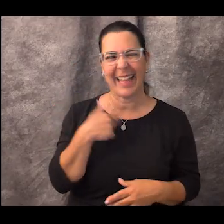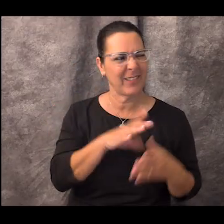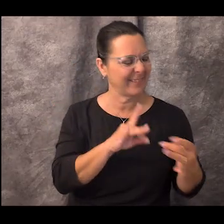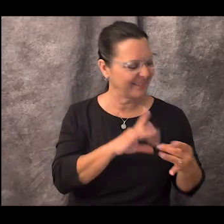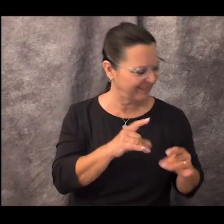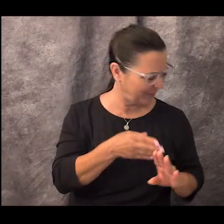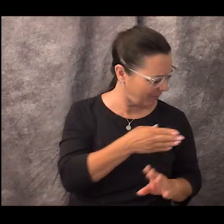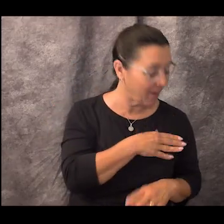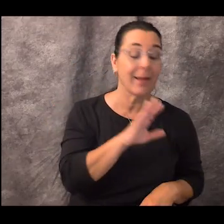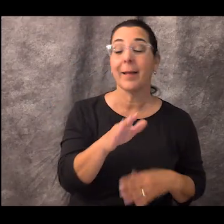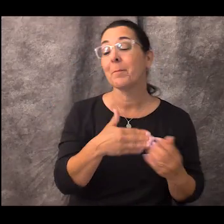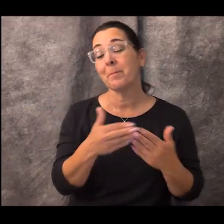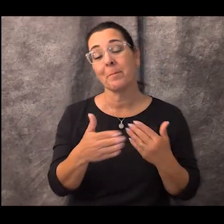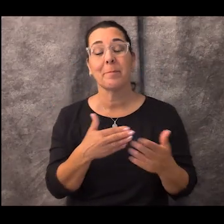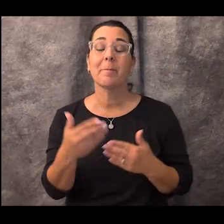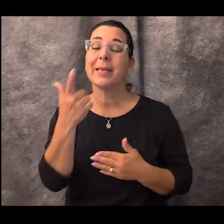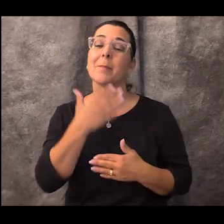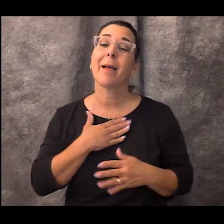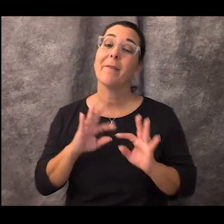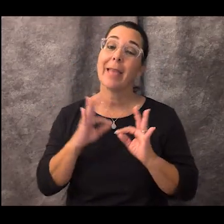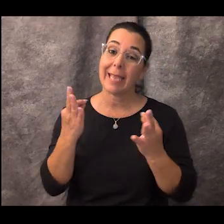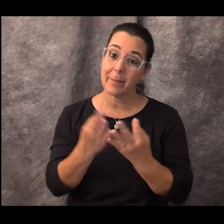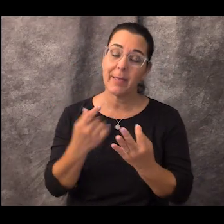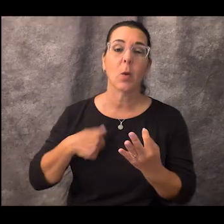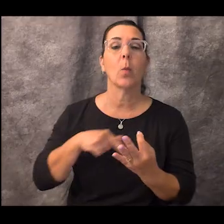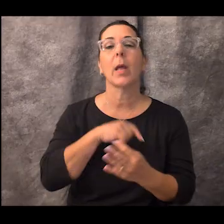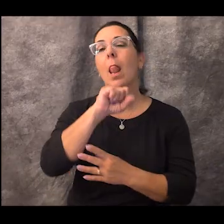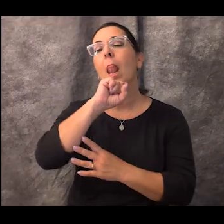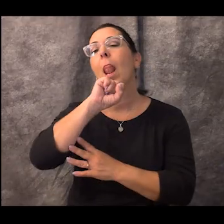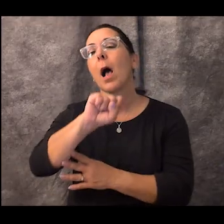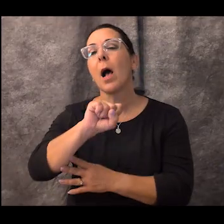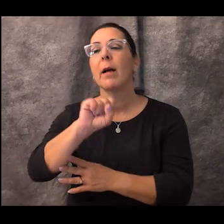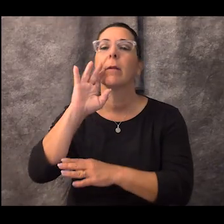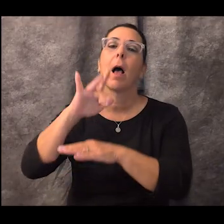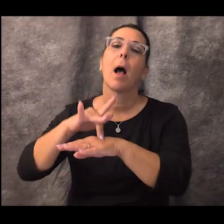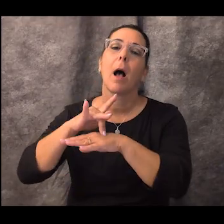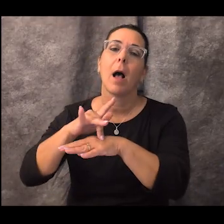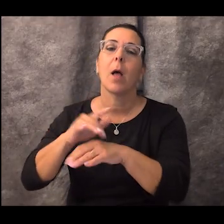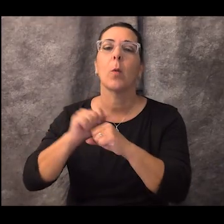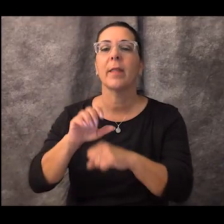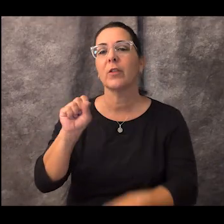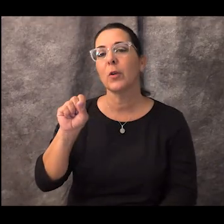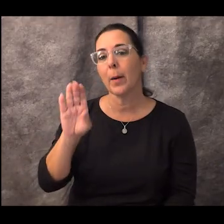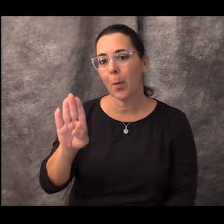but it might also be because in my family, we are obsessed with Bad Bunny's Super Bowl Halftime Show. Okay,